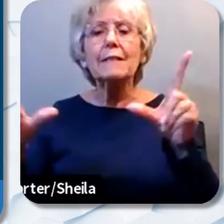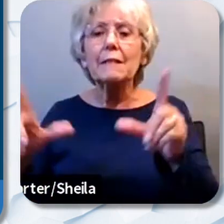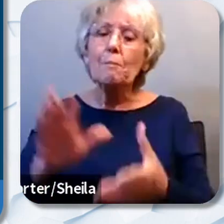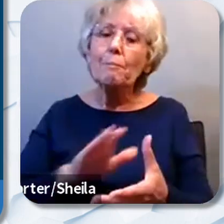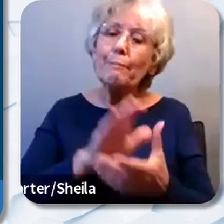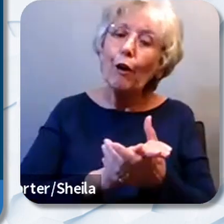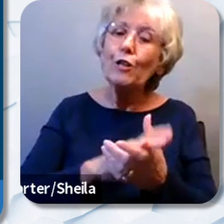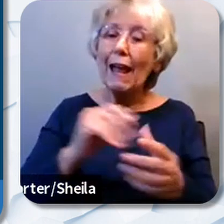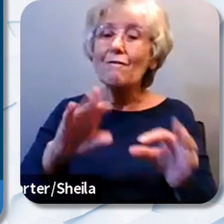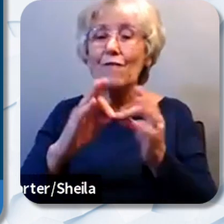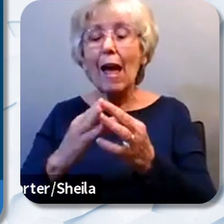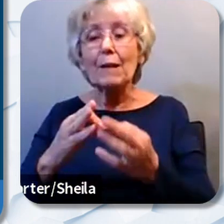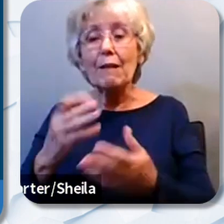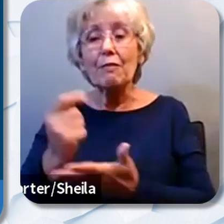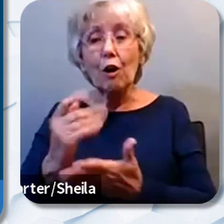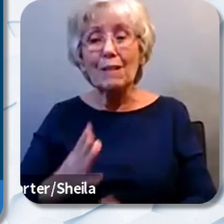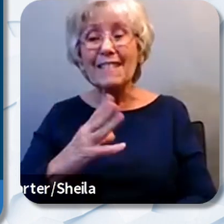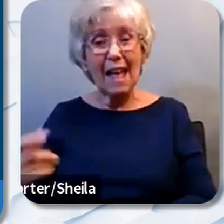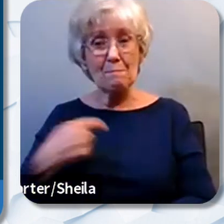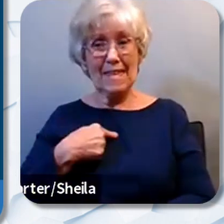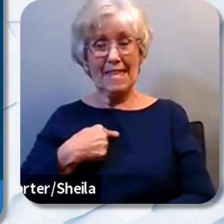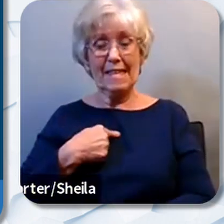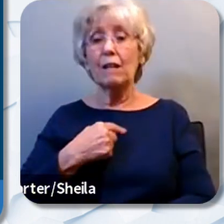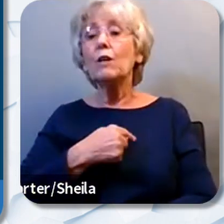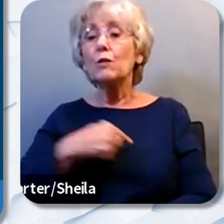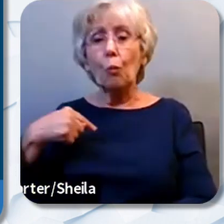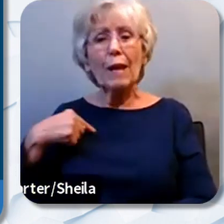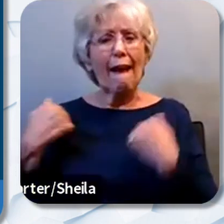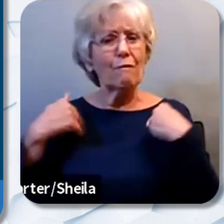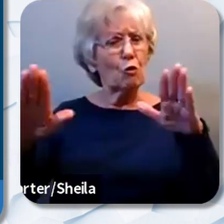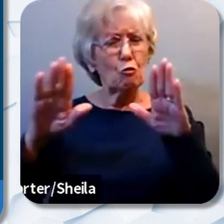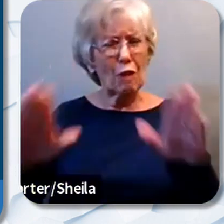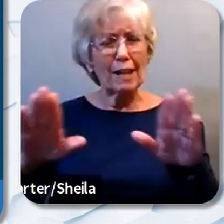family therapist and myself so we've we've got a great team. And what the team we meet monthly